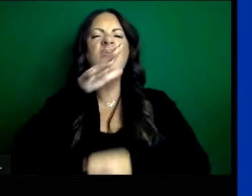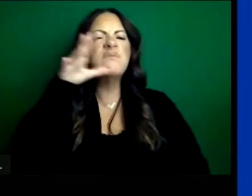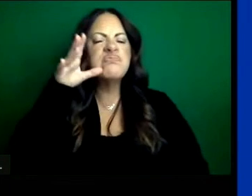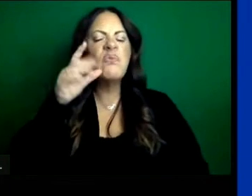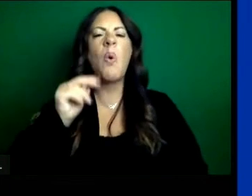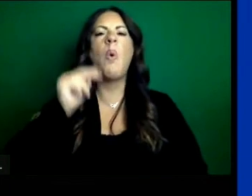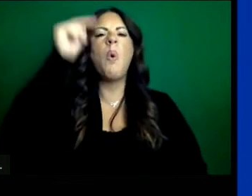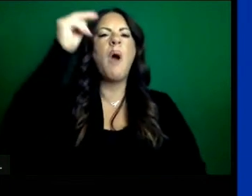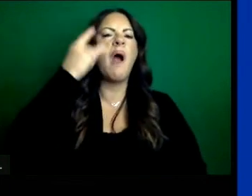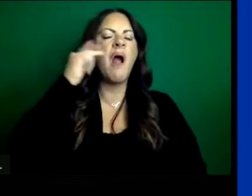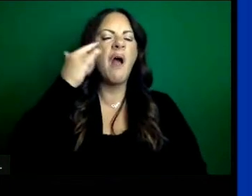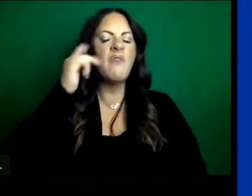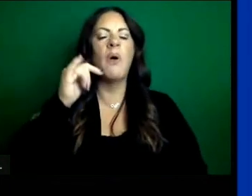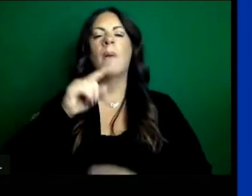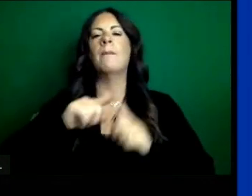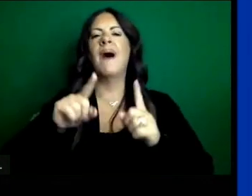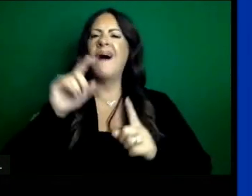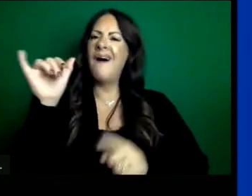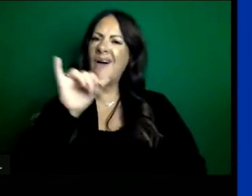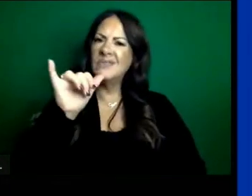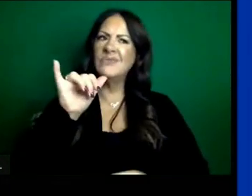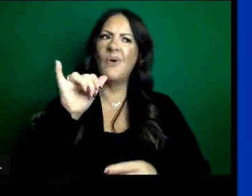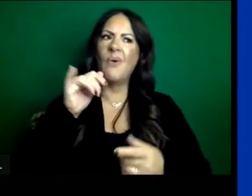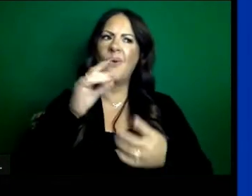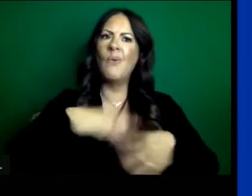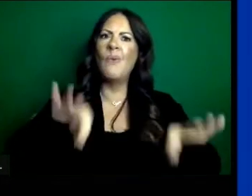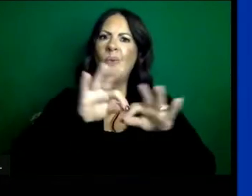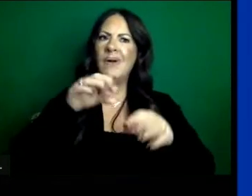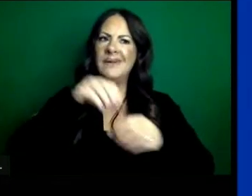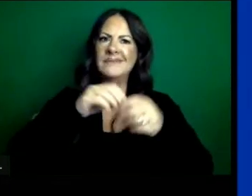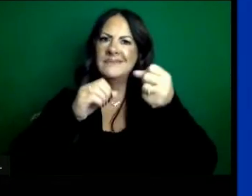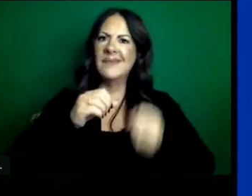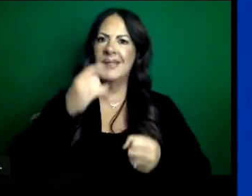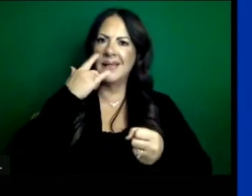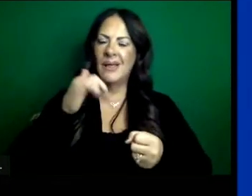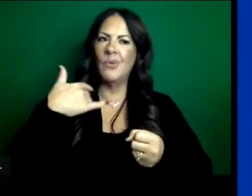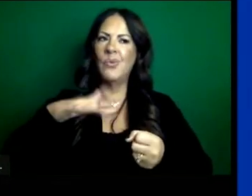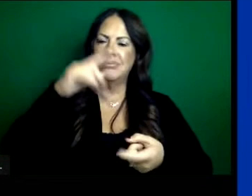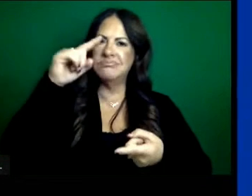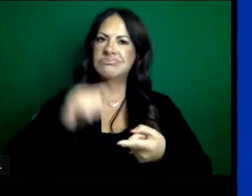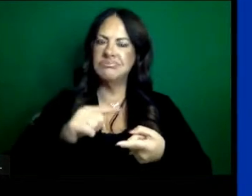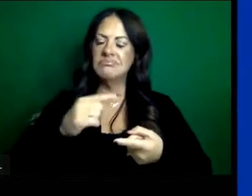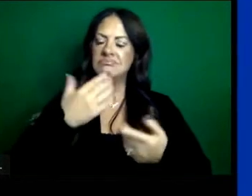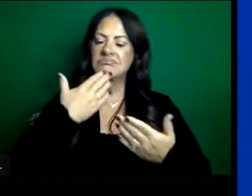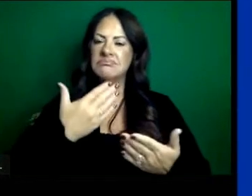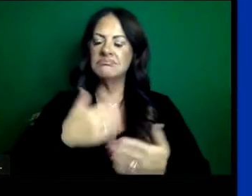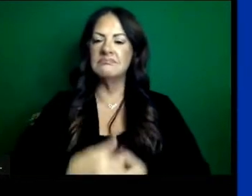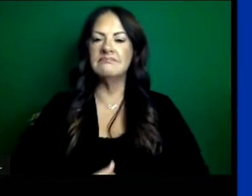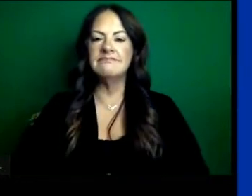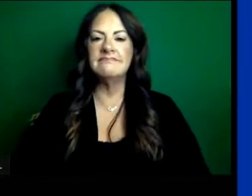STATE. SEEING THIS IN ALL PARTS, NOT JUST RURAL CALIFORNIA, NOT JUST